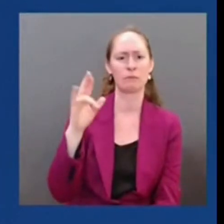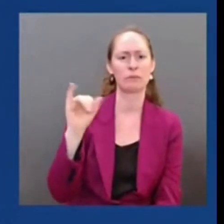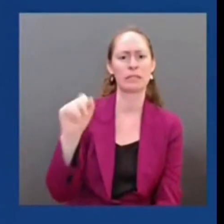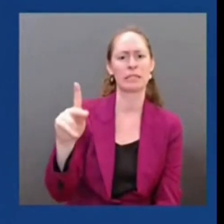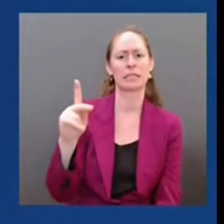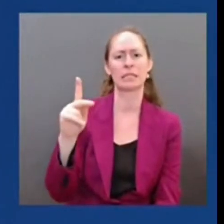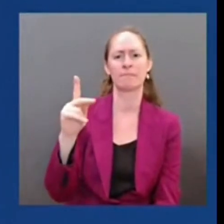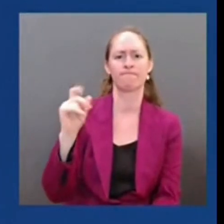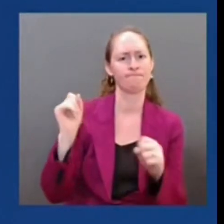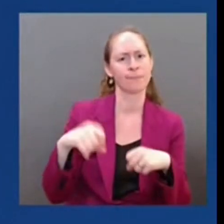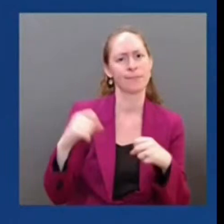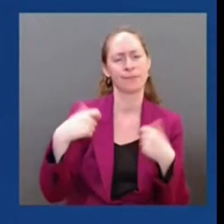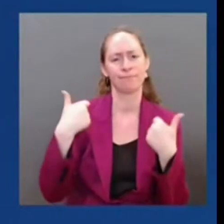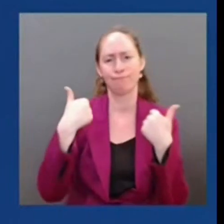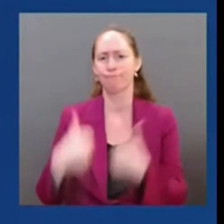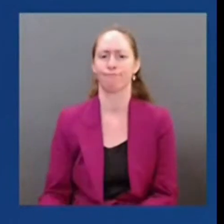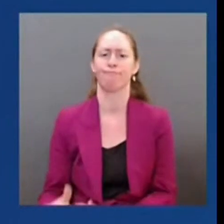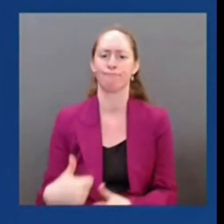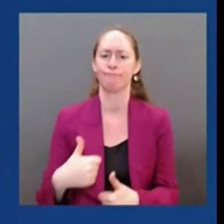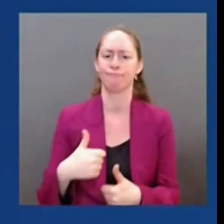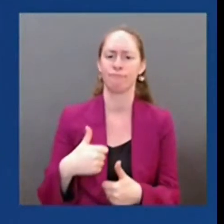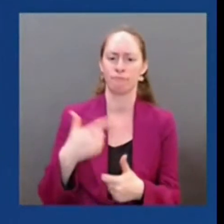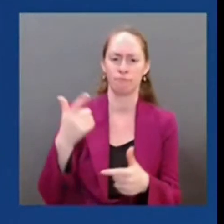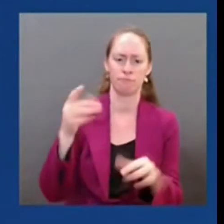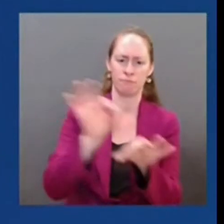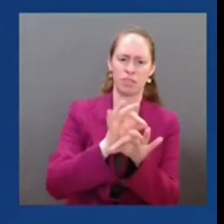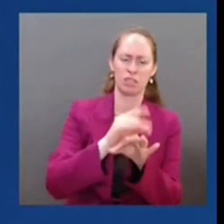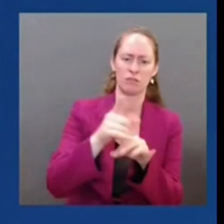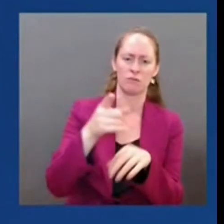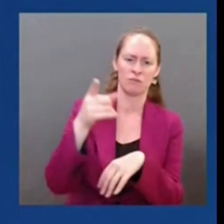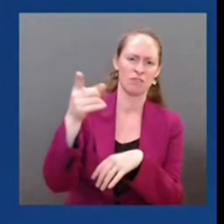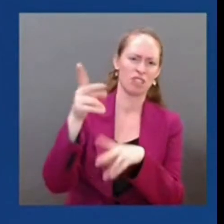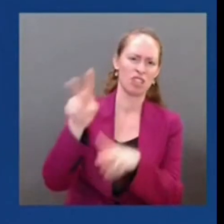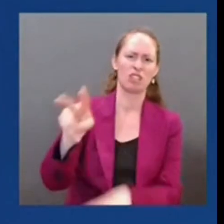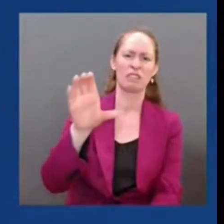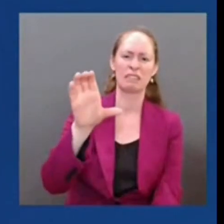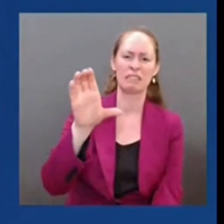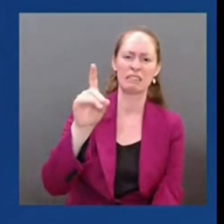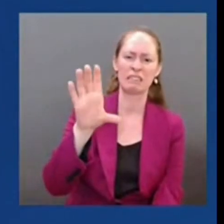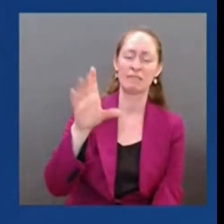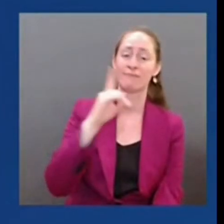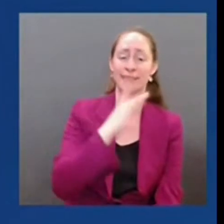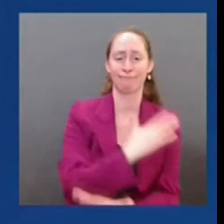AT INCREASED RISK OF SEVERE DISEASE AND POINT TO A CDC DOCUMENT IF YOU LOOK AT THAT,